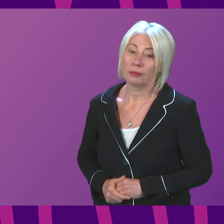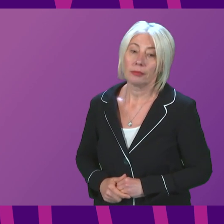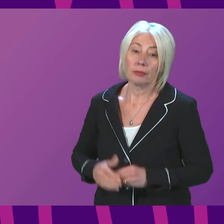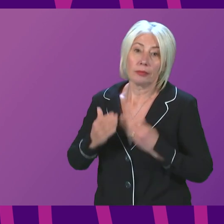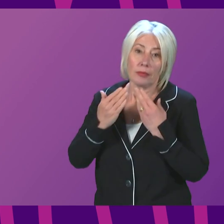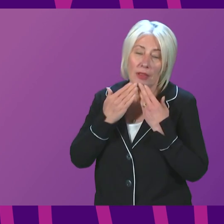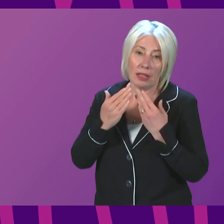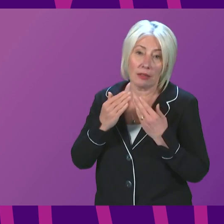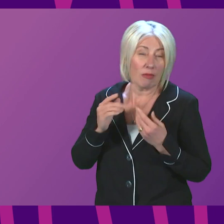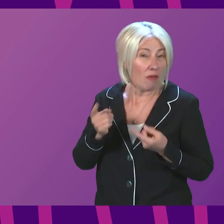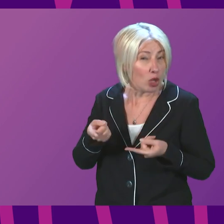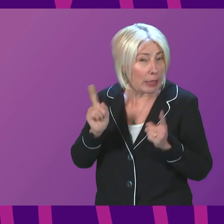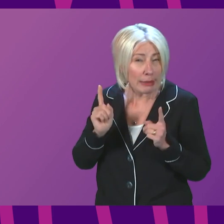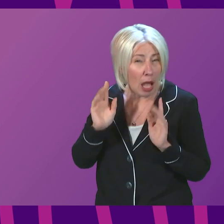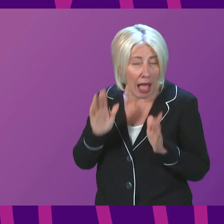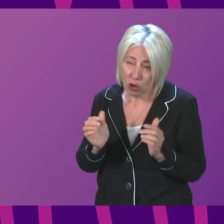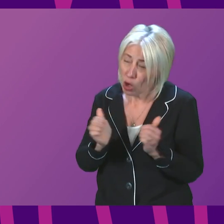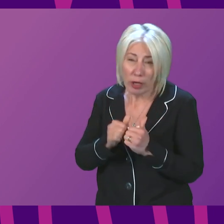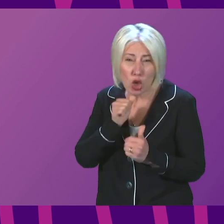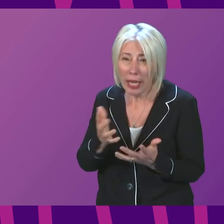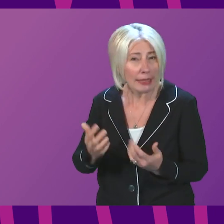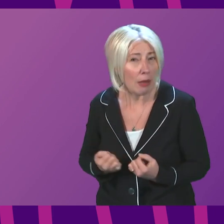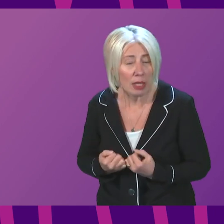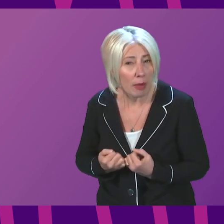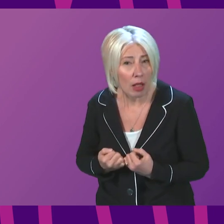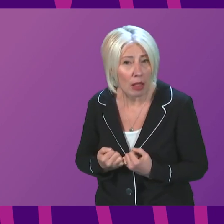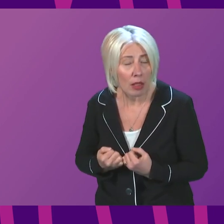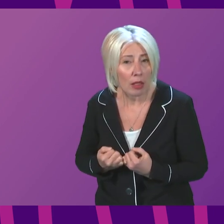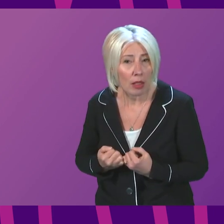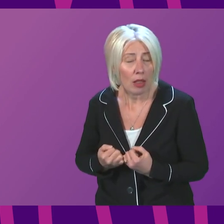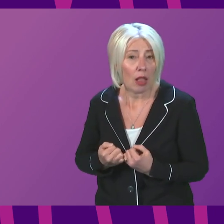The First Minister must agree that it is totally unacceptable for freight capacity to Uist